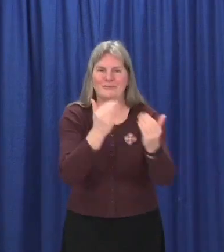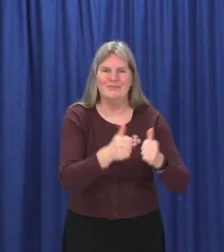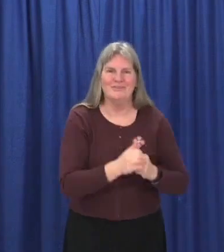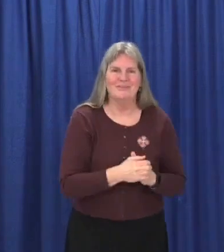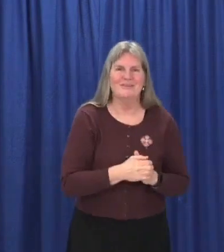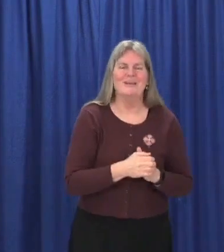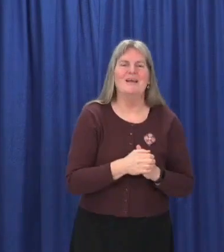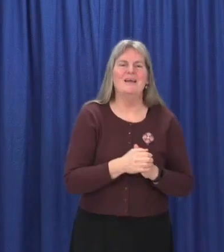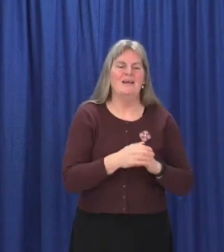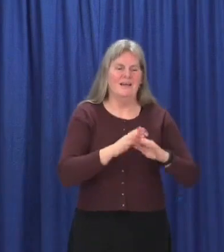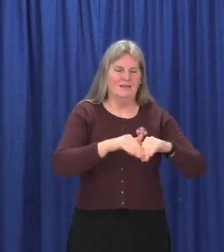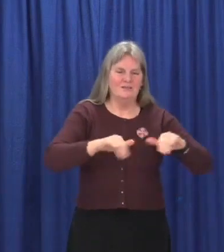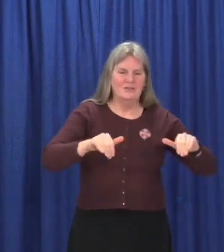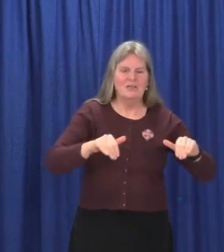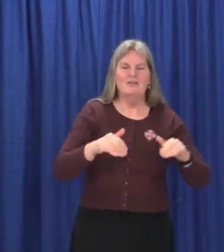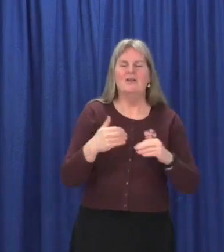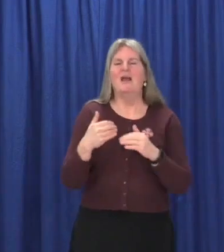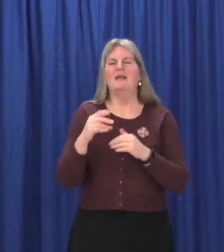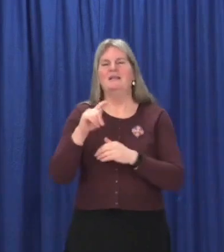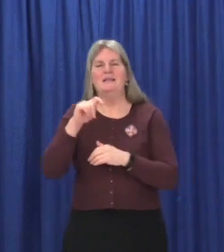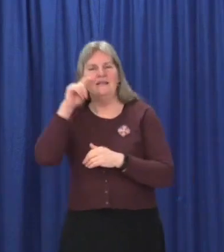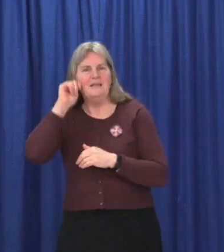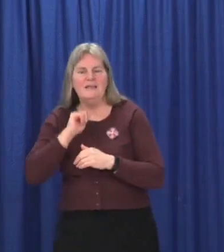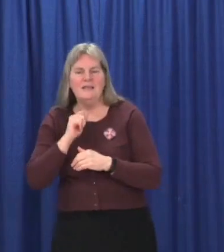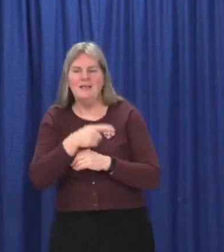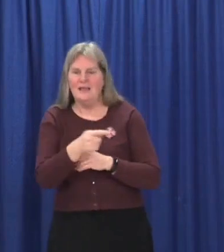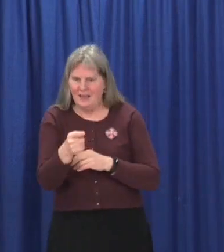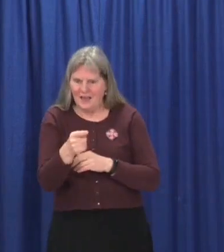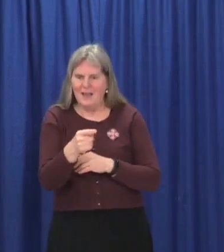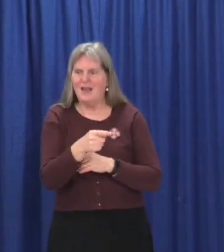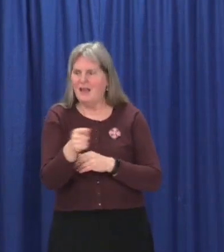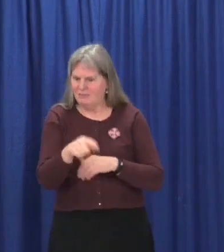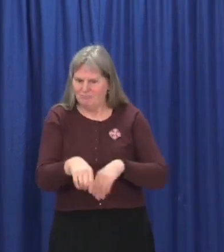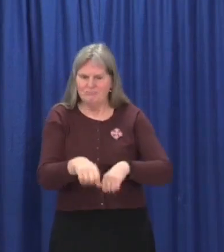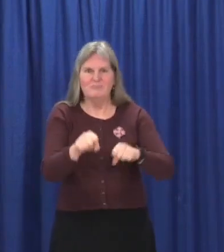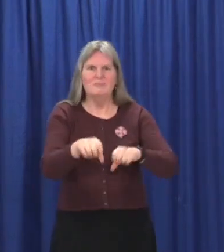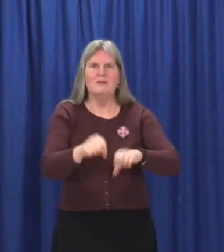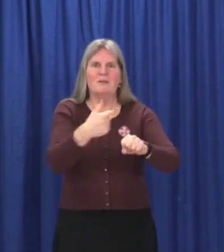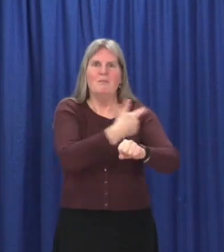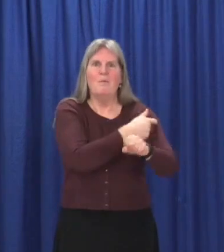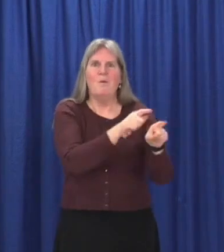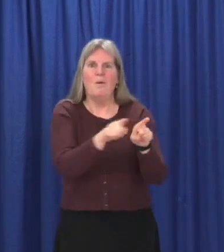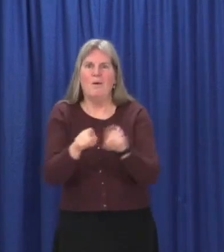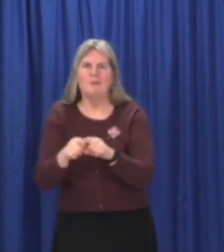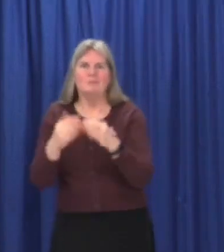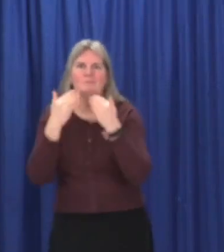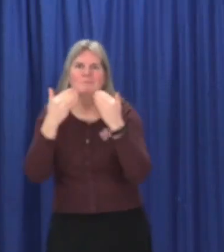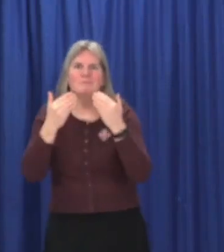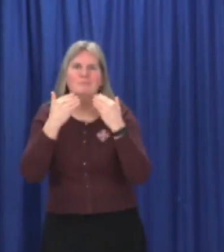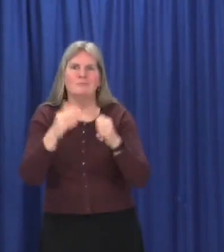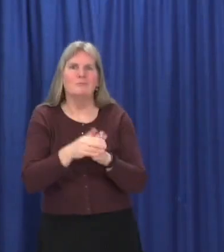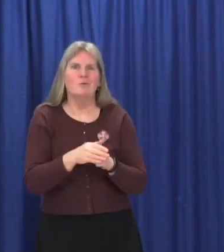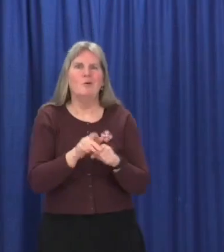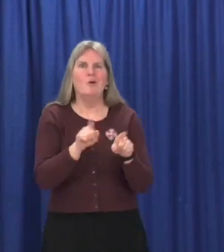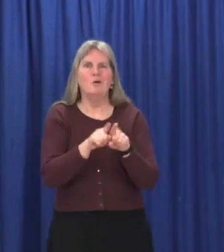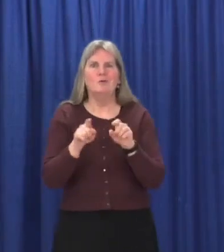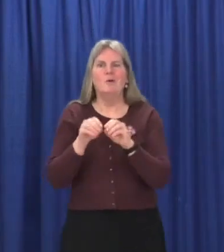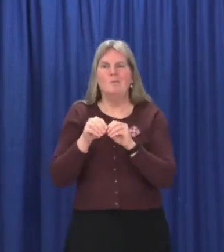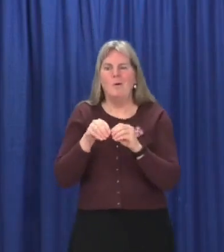and adolescent vaccines, thanks to those children and youth who have stepped up. And we've been able to increase access to rapid testing,